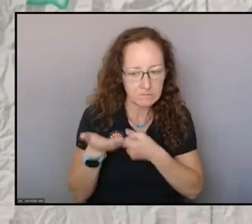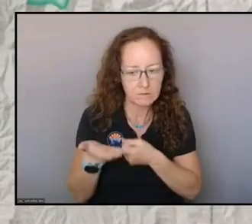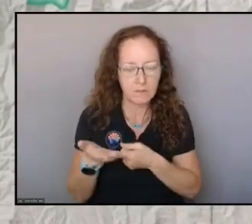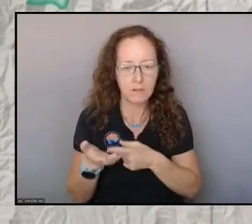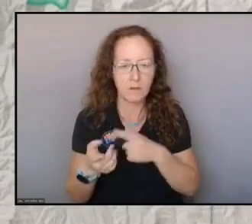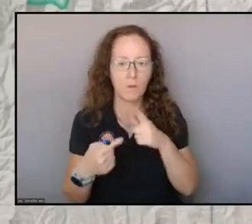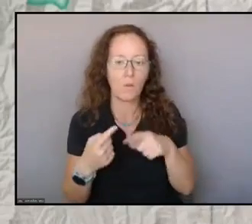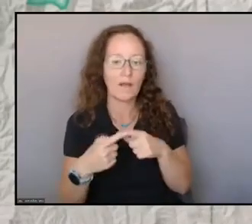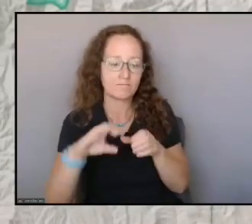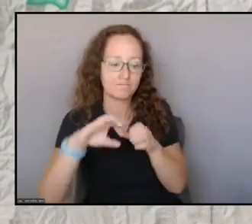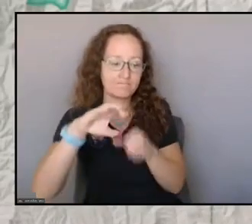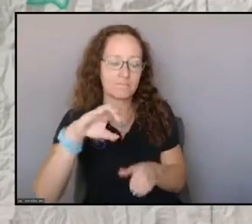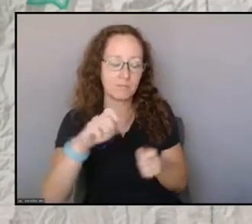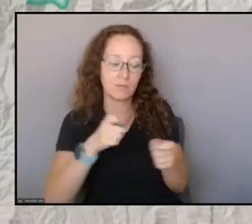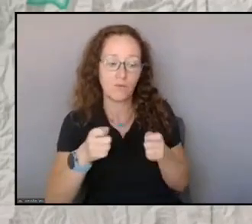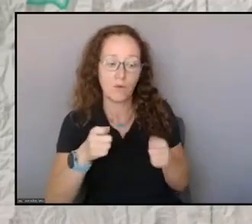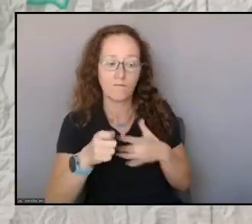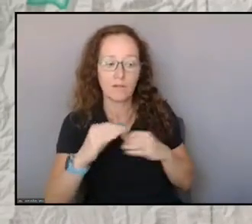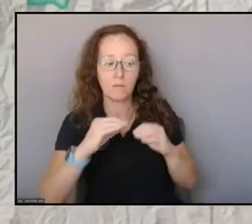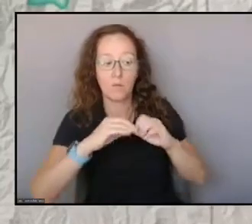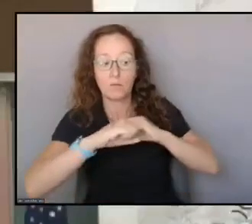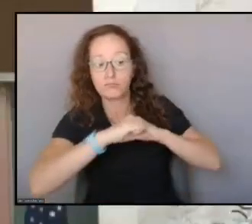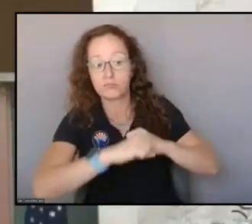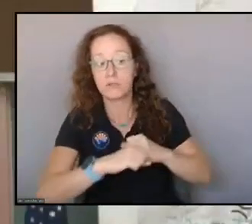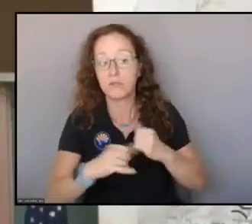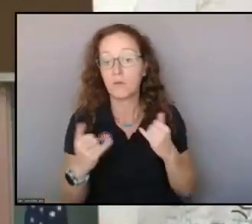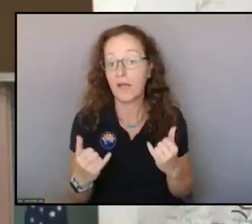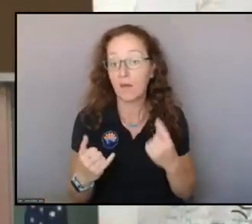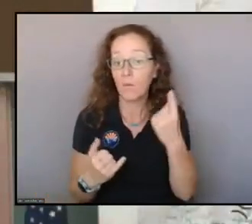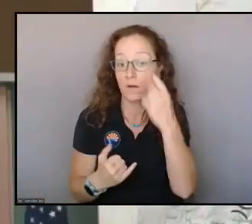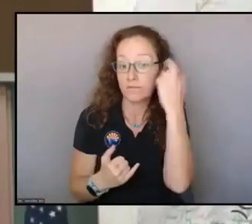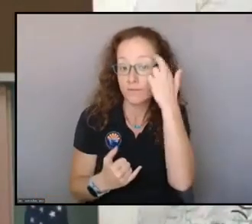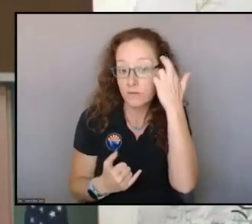CONTRIBUTING FACTOR NOW IS TRYING TO GET THROUGH THIS